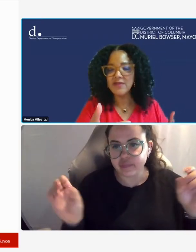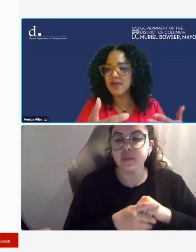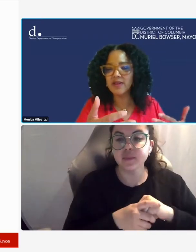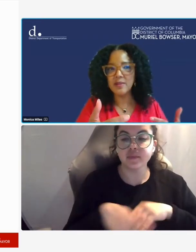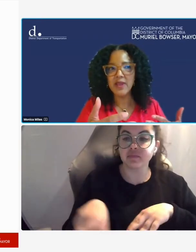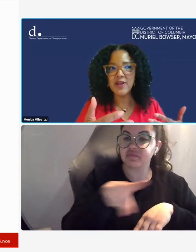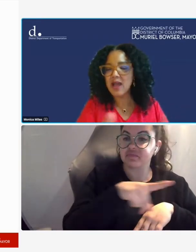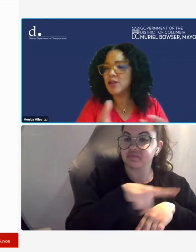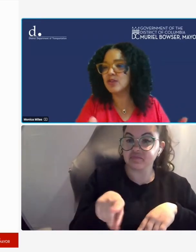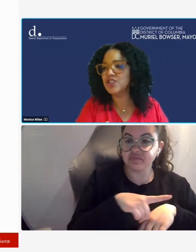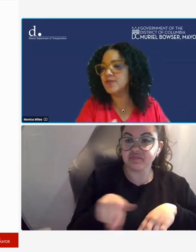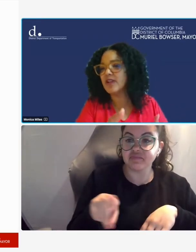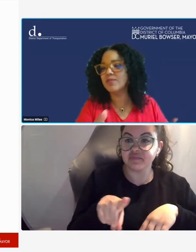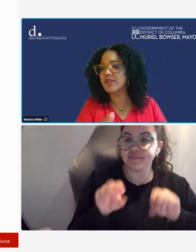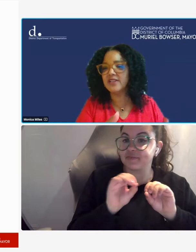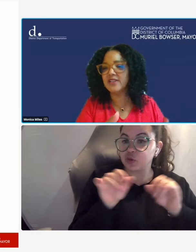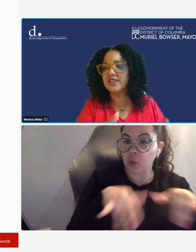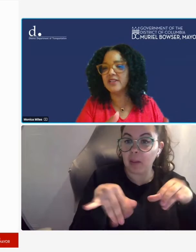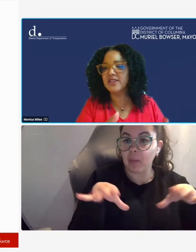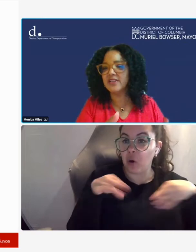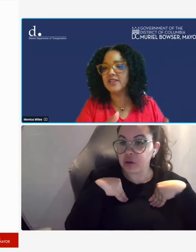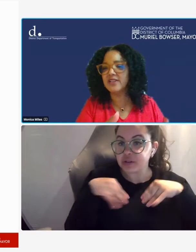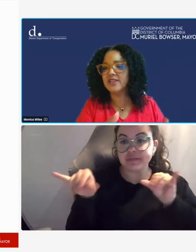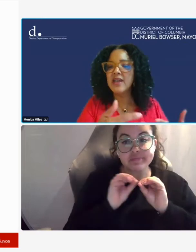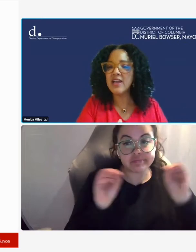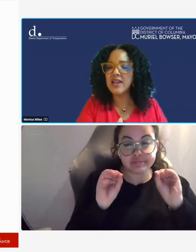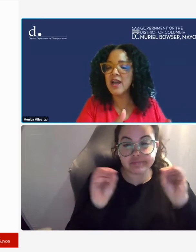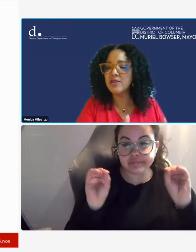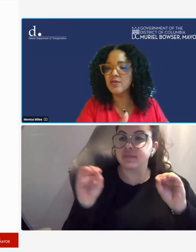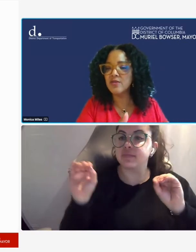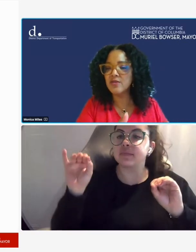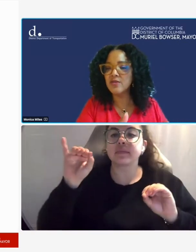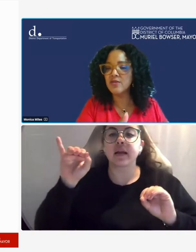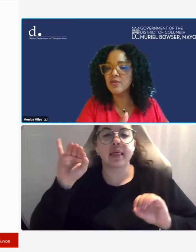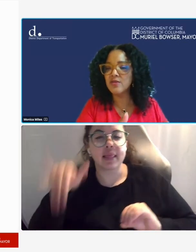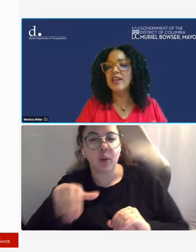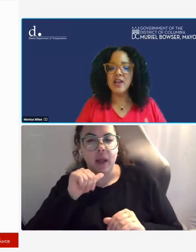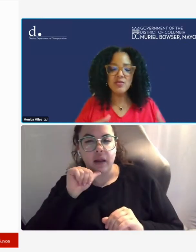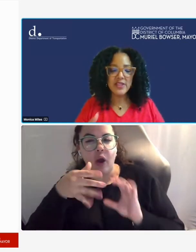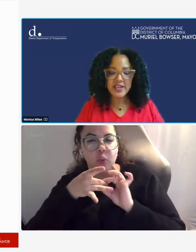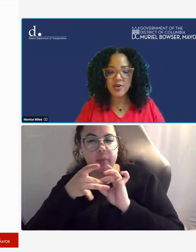um have common ownership in companies or whatever that would be an unrelated party a related party